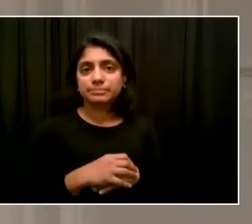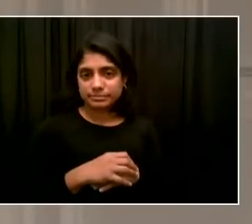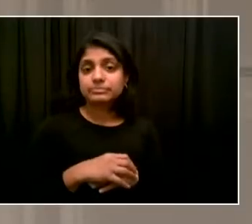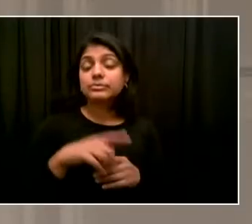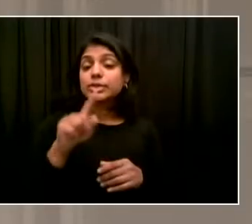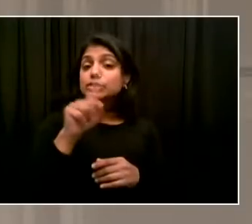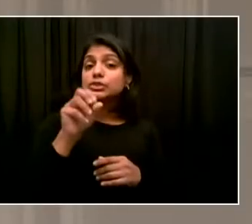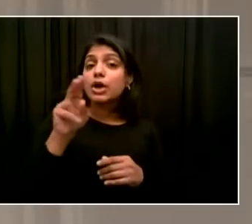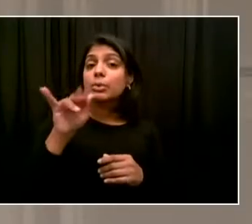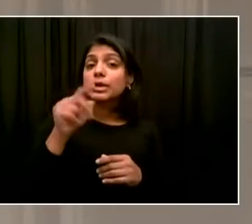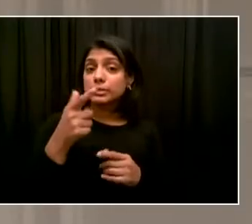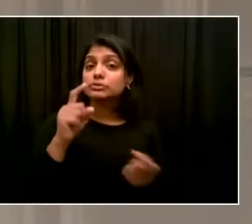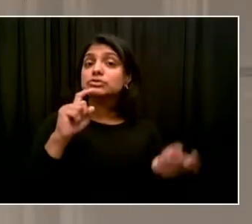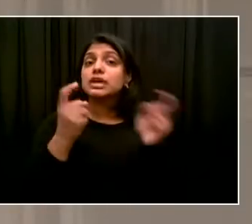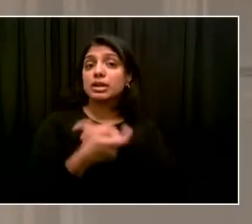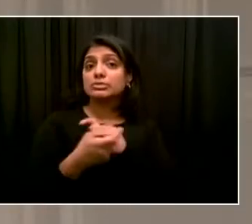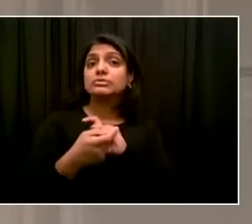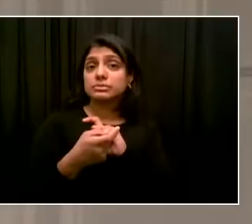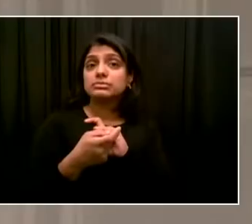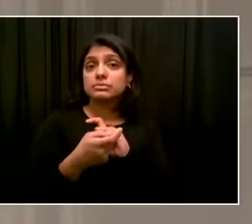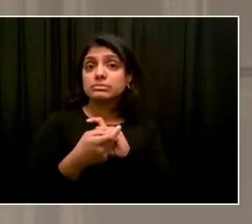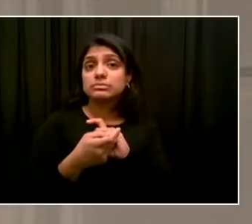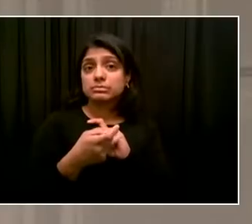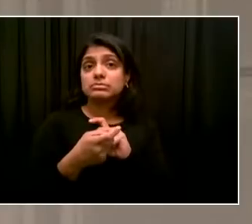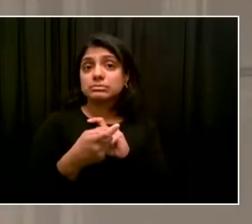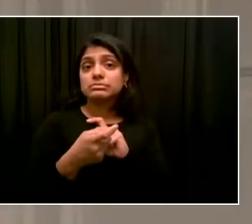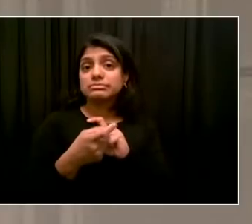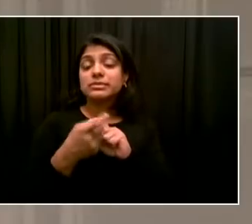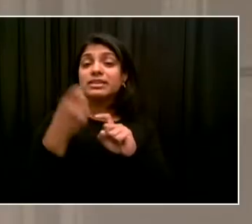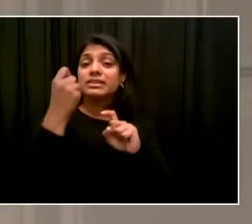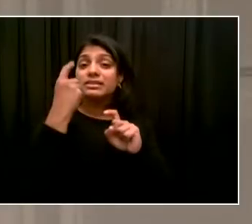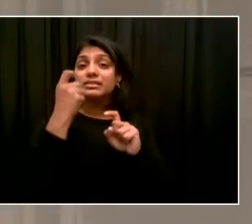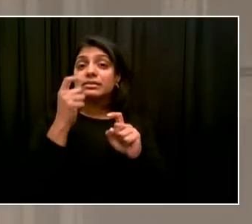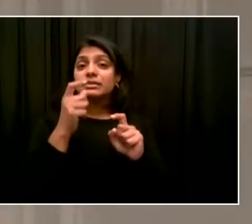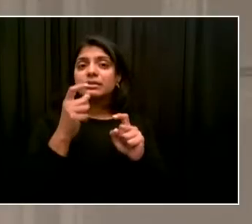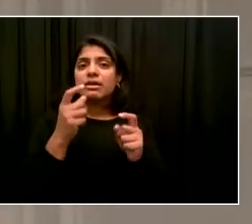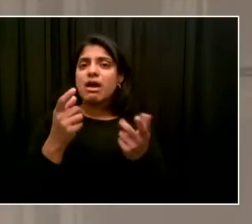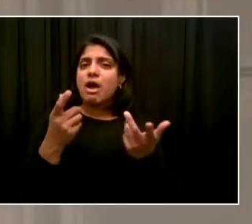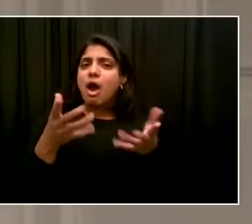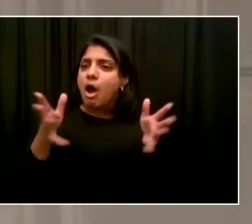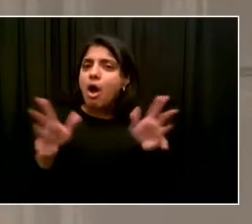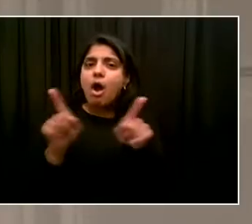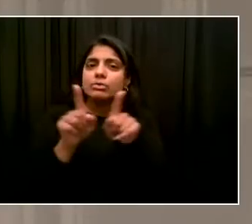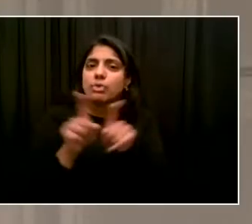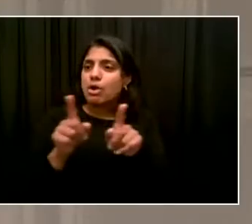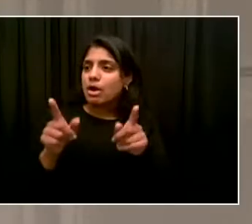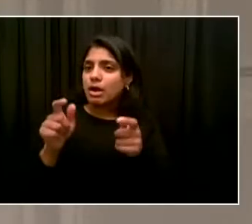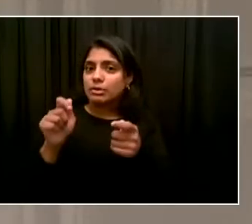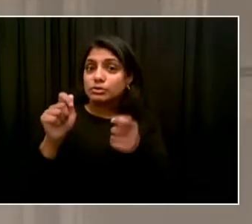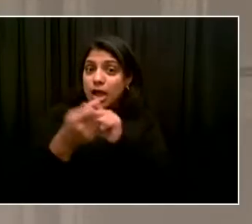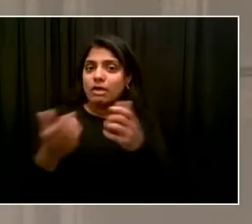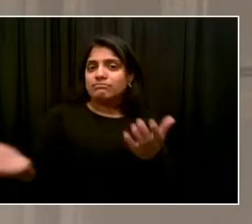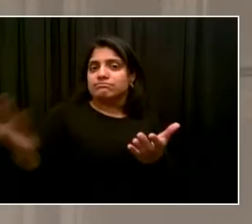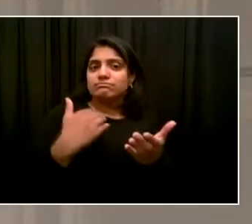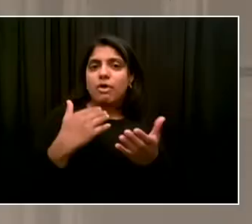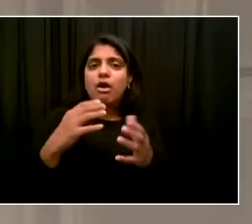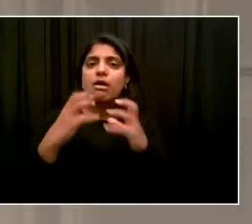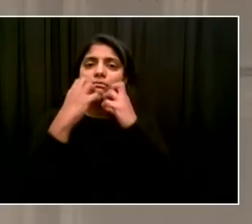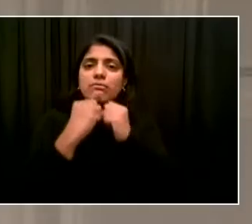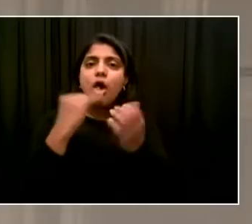AND CULTURE LONGTIME PIONEER